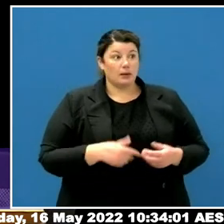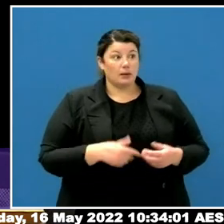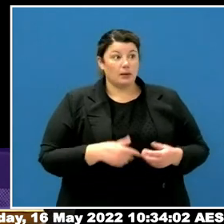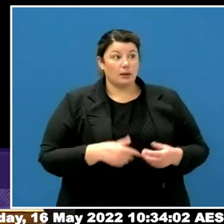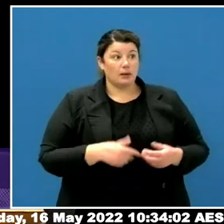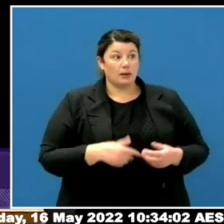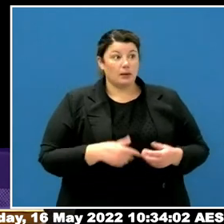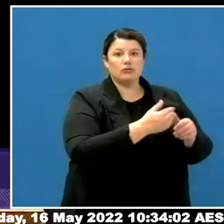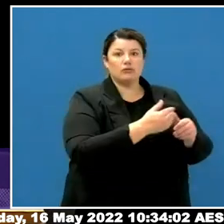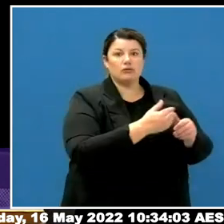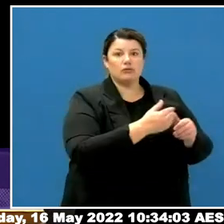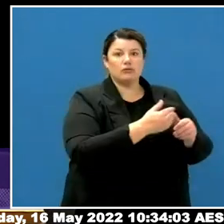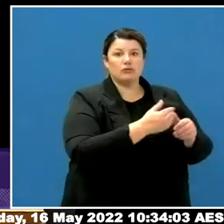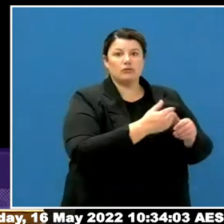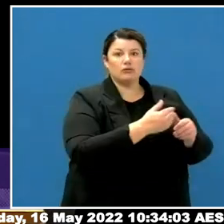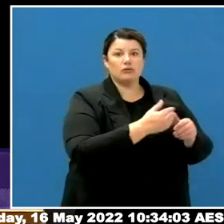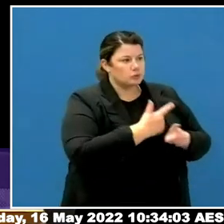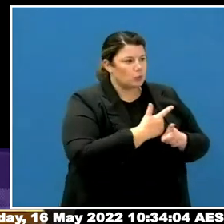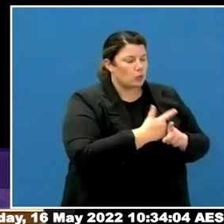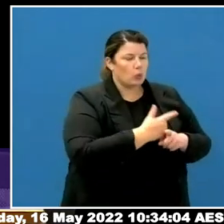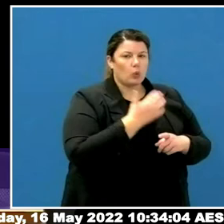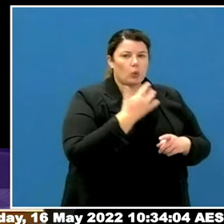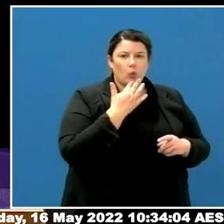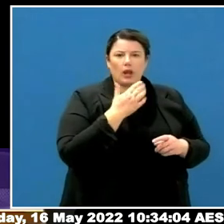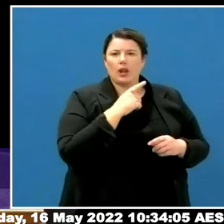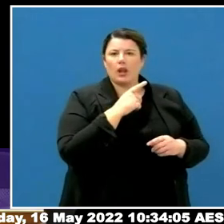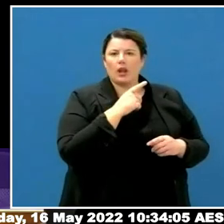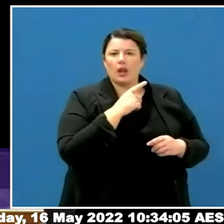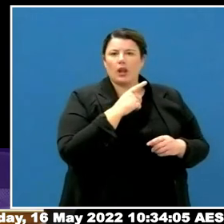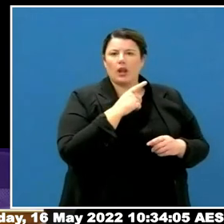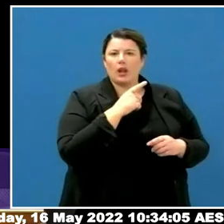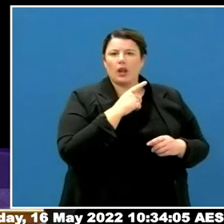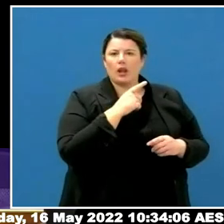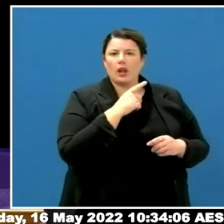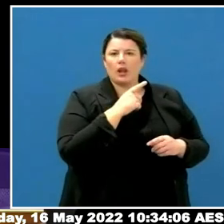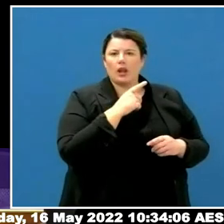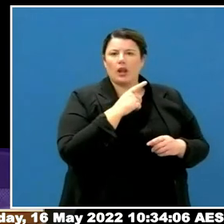and was involved in some kind of incident, meaning he had to be collected by his family.